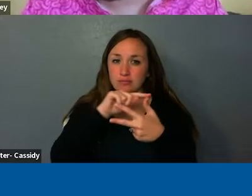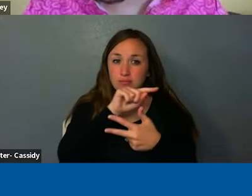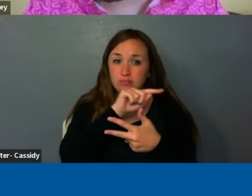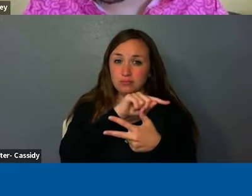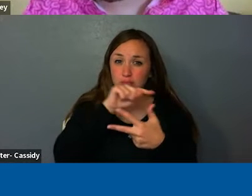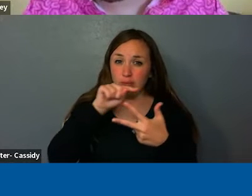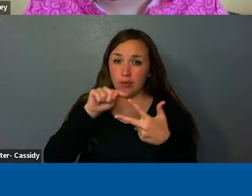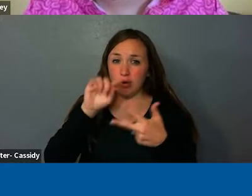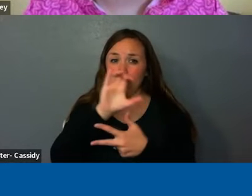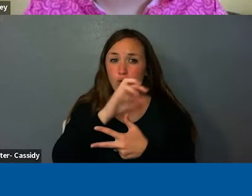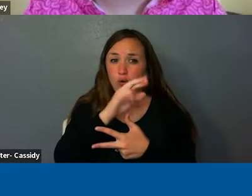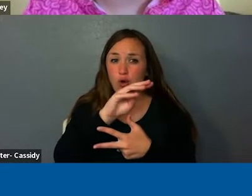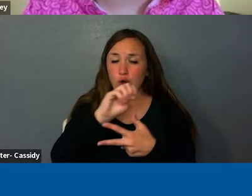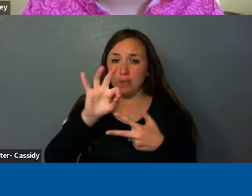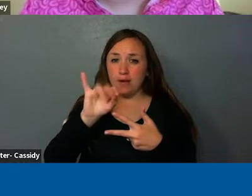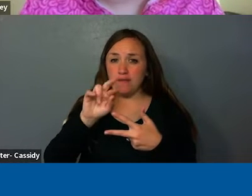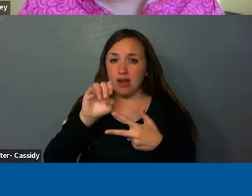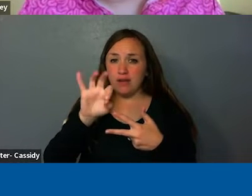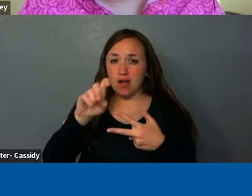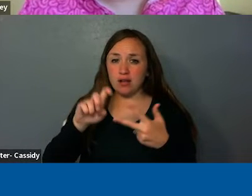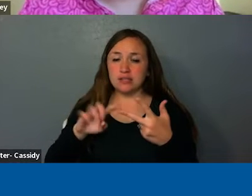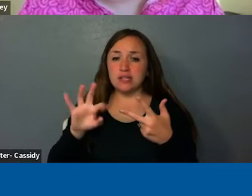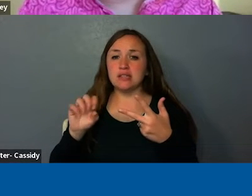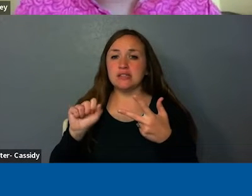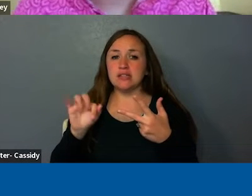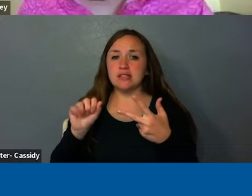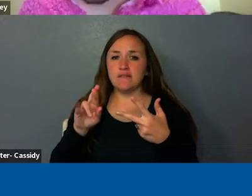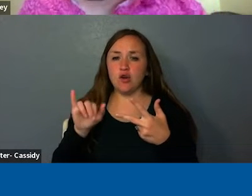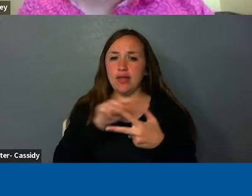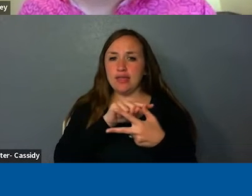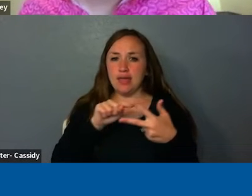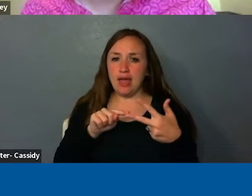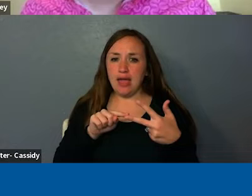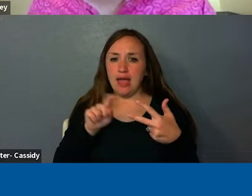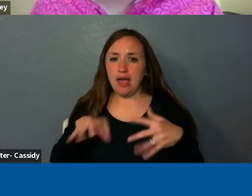Edge already is here in terms of support, they are poised to adopt forced colors mode